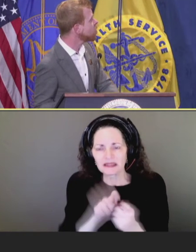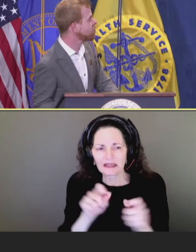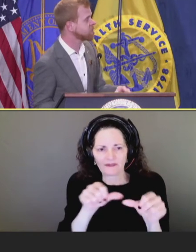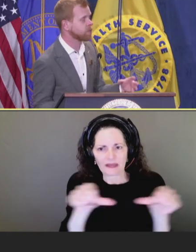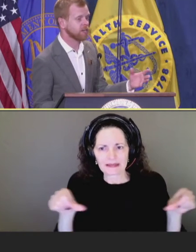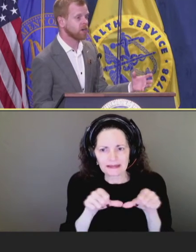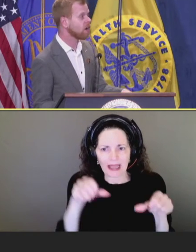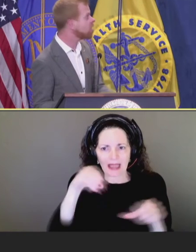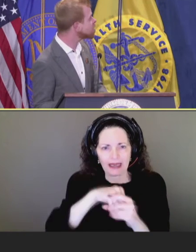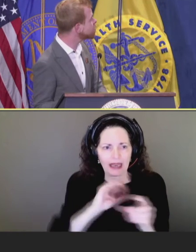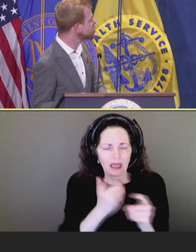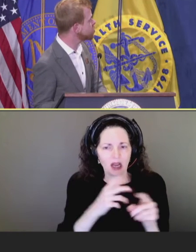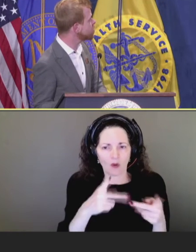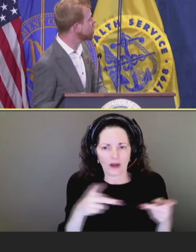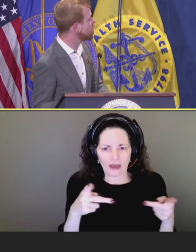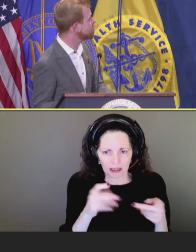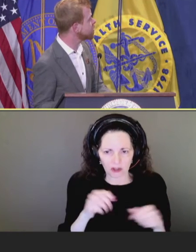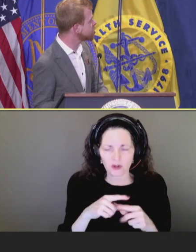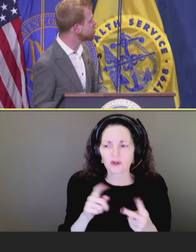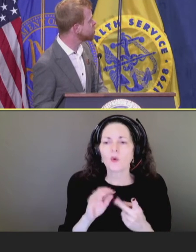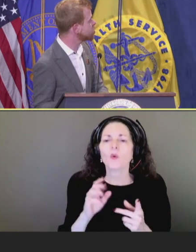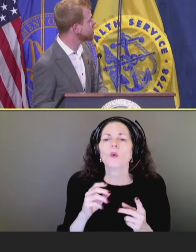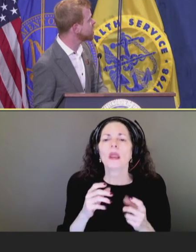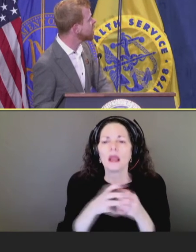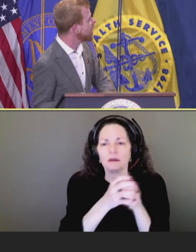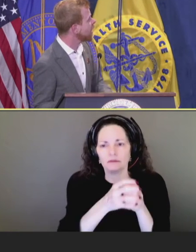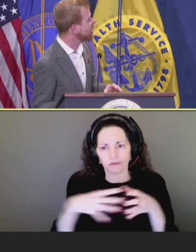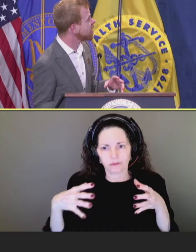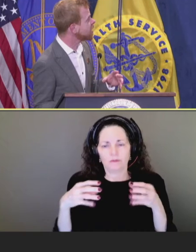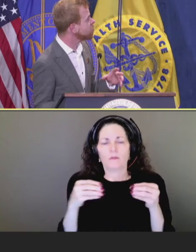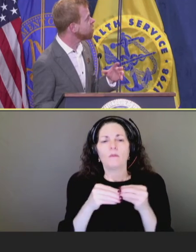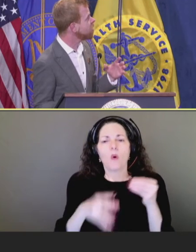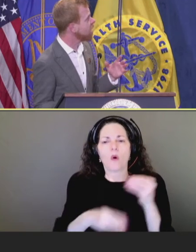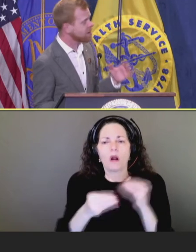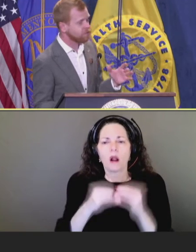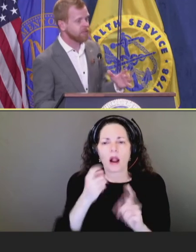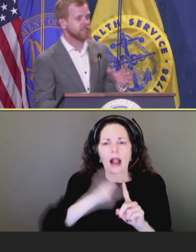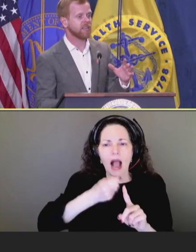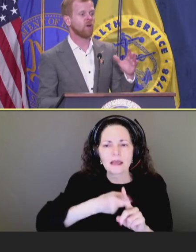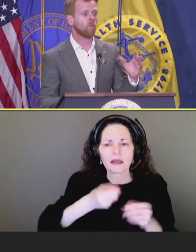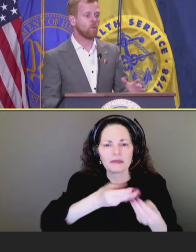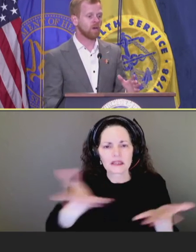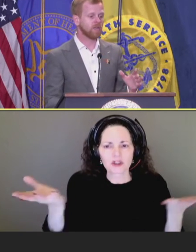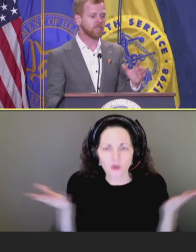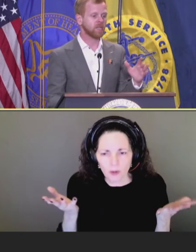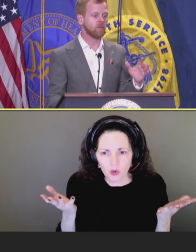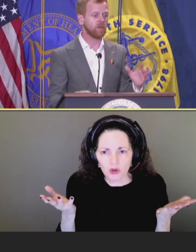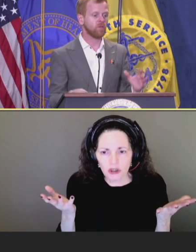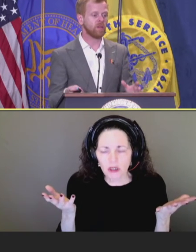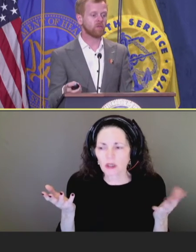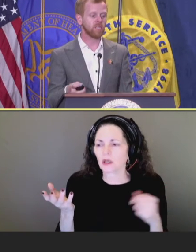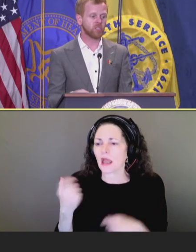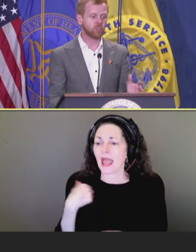We've expanded our condom distribution. And again, we have been that one -- we really